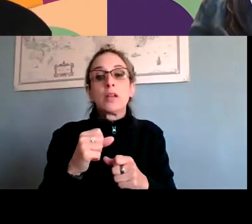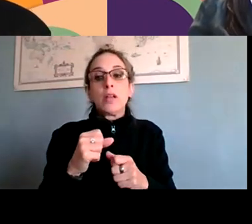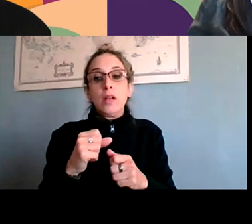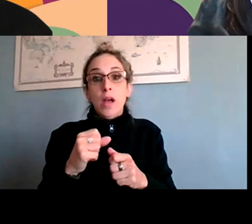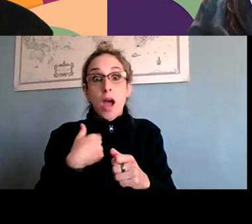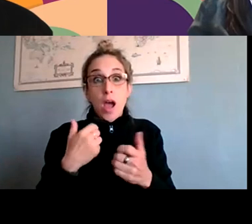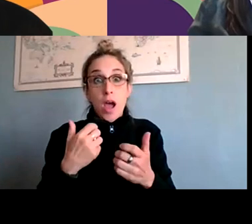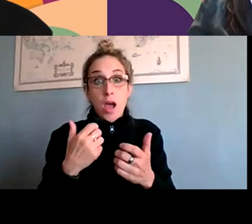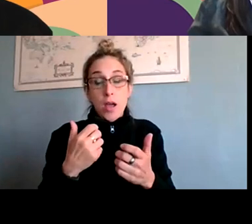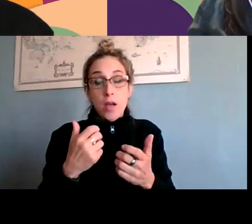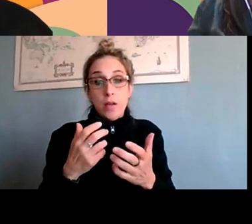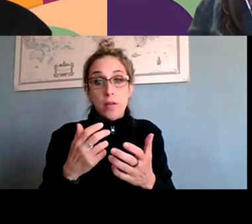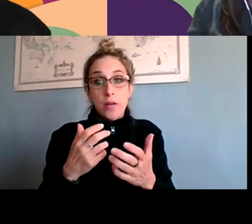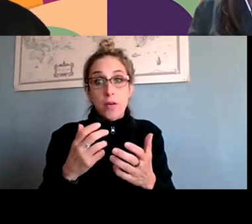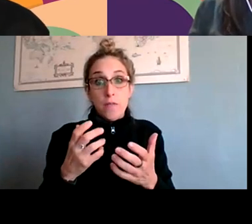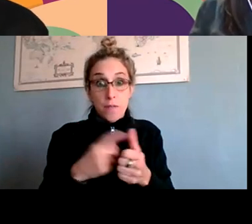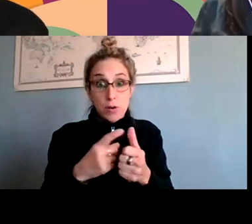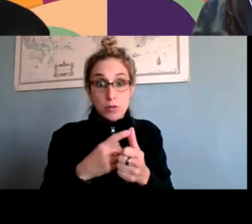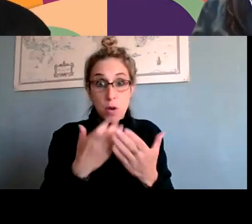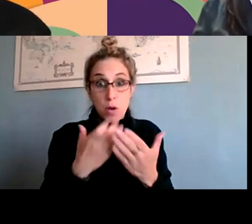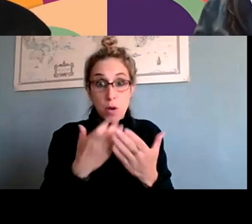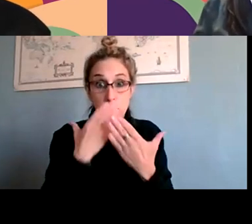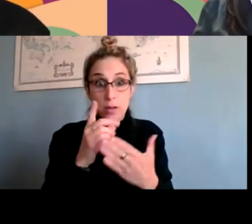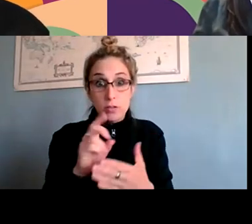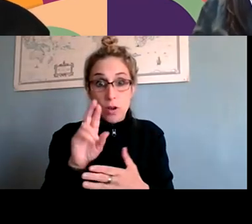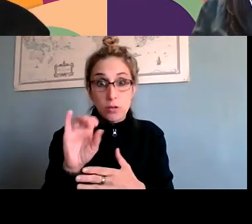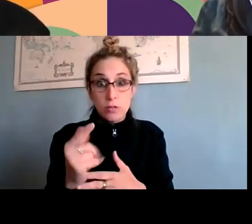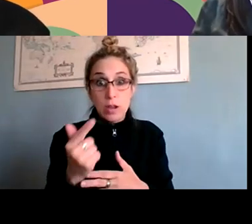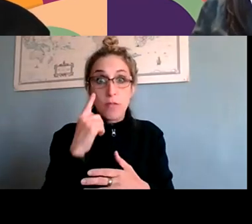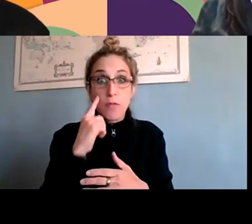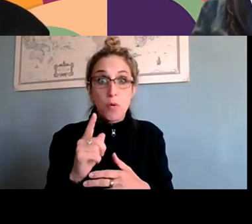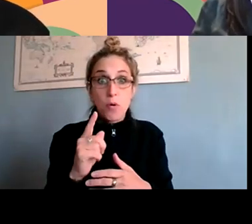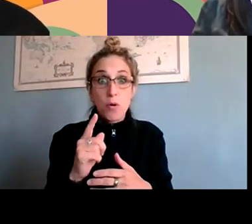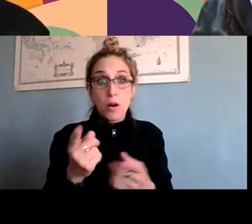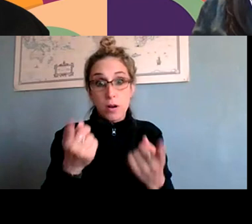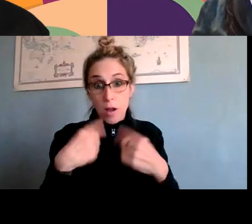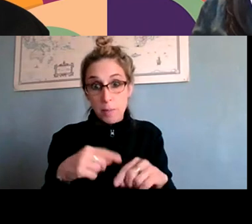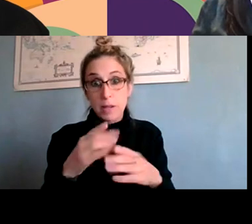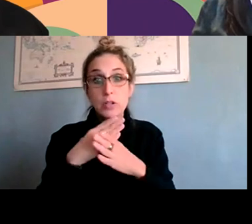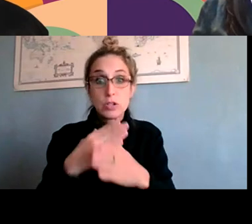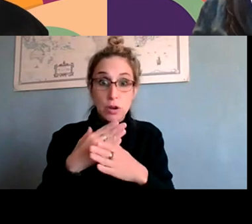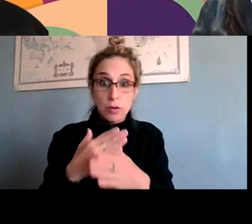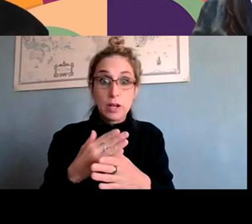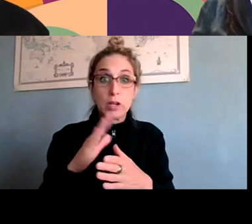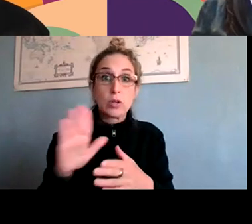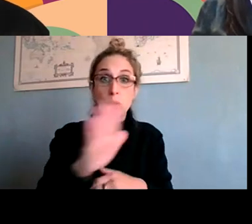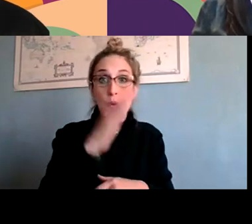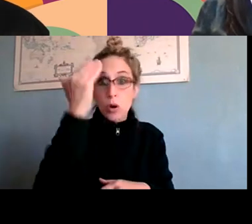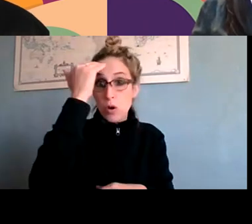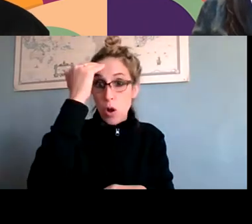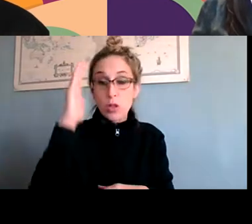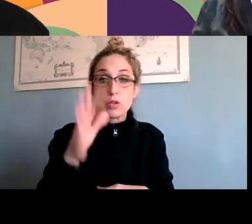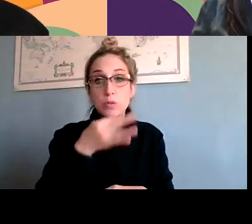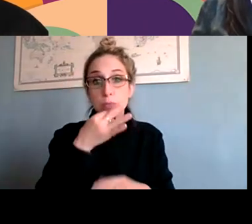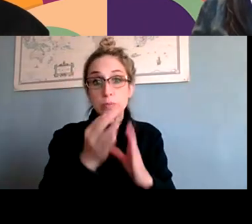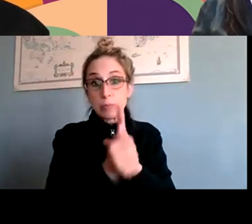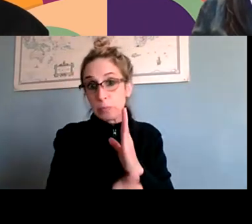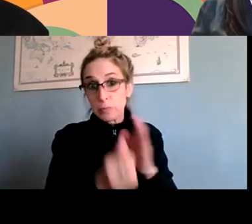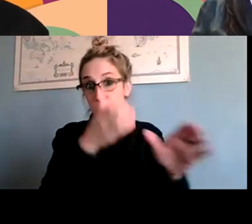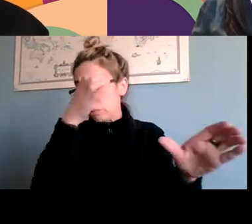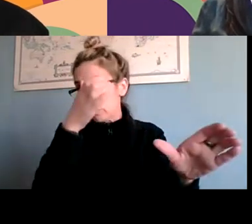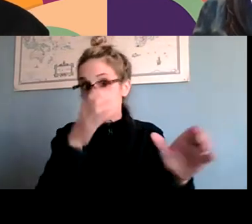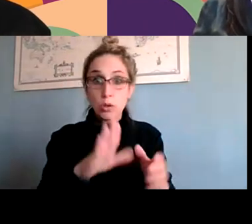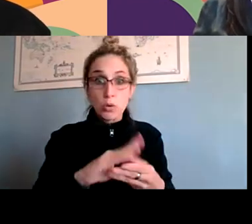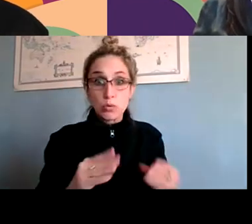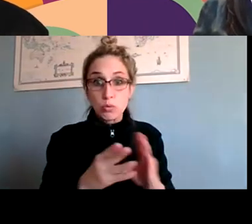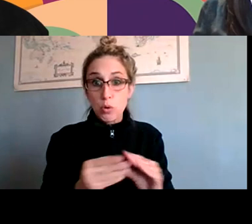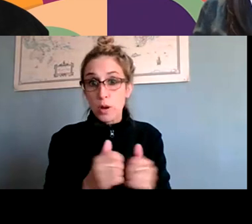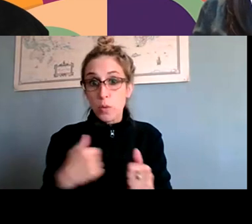Kyle Livie (he/him/his): I want to first thank you, Dr Chang for coming and sharing your knowledge your expertise and your story and with us in your incredible work.